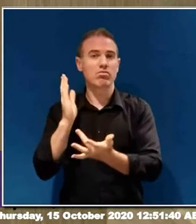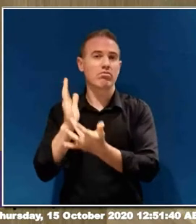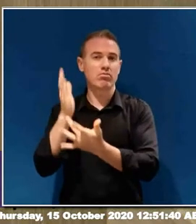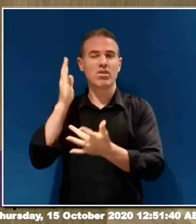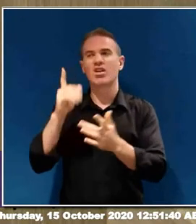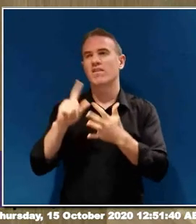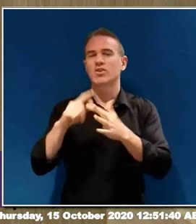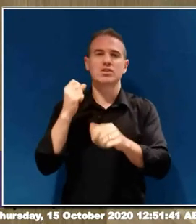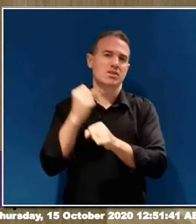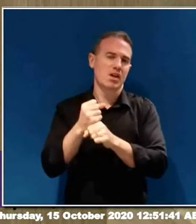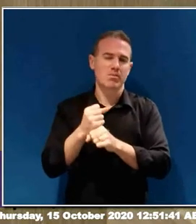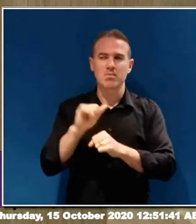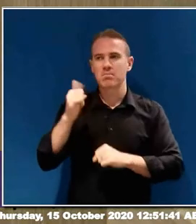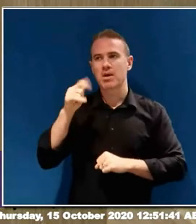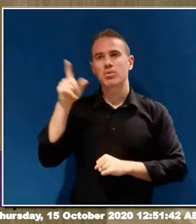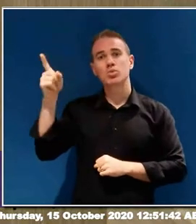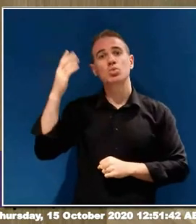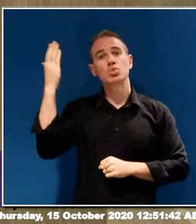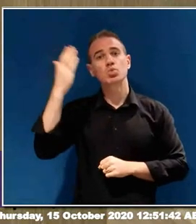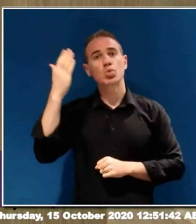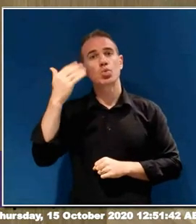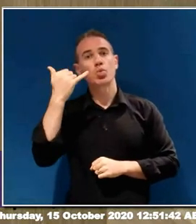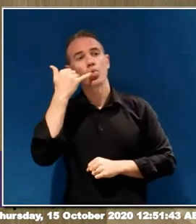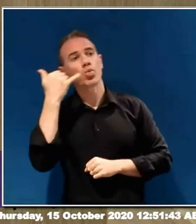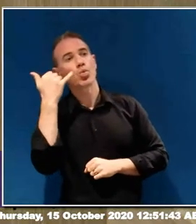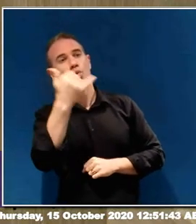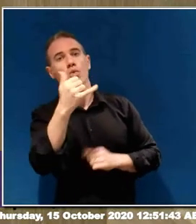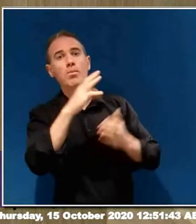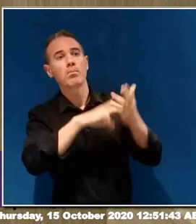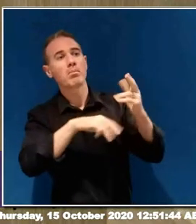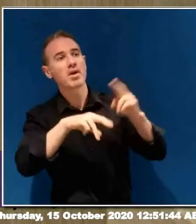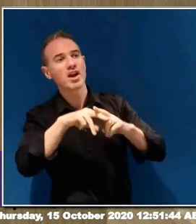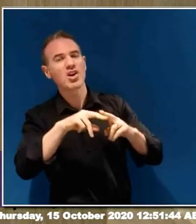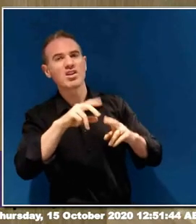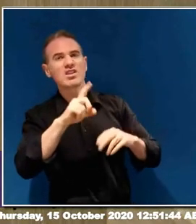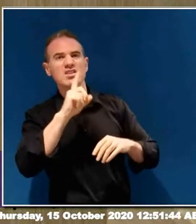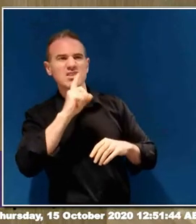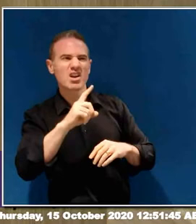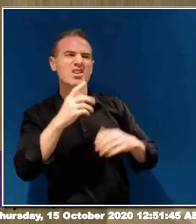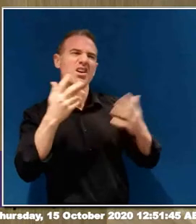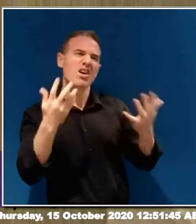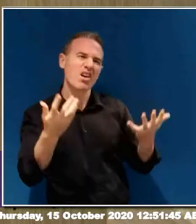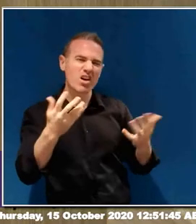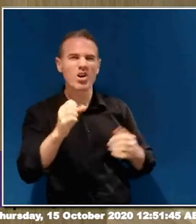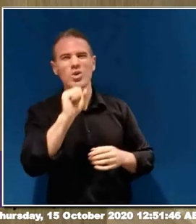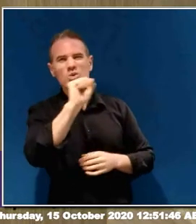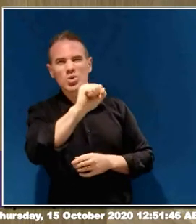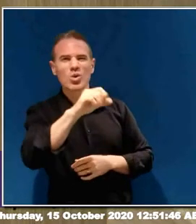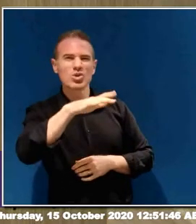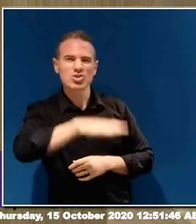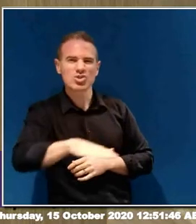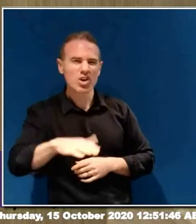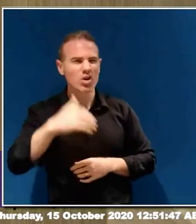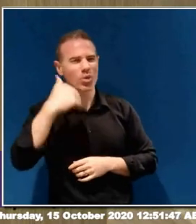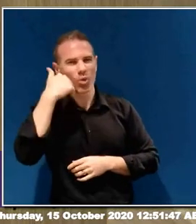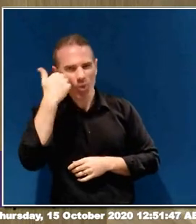sending your child home at 11.00, let's make that happen from here on." Correct? Yes.